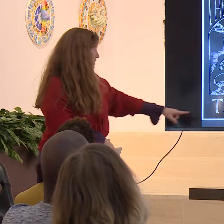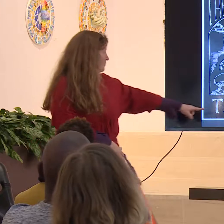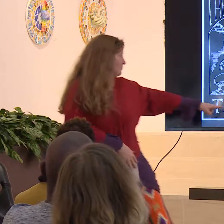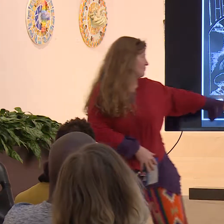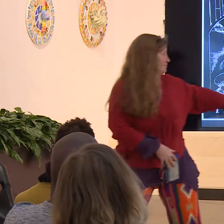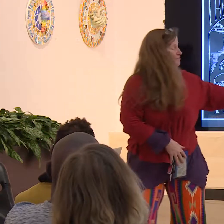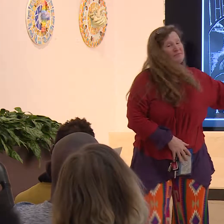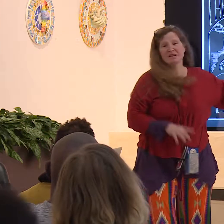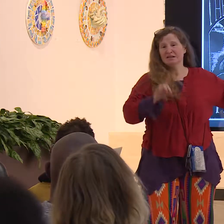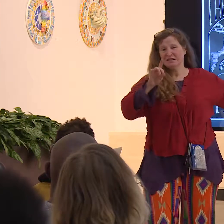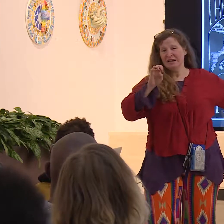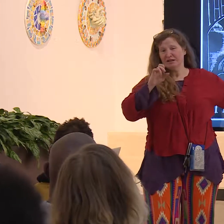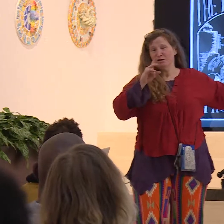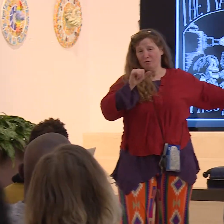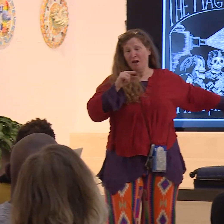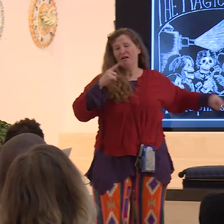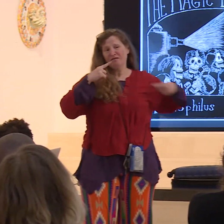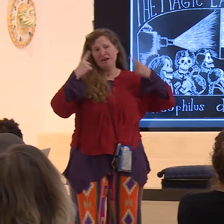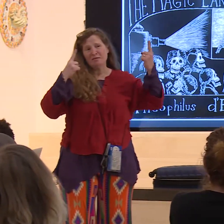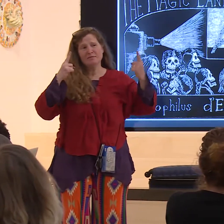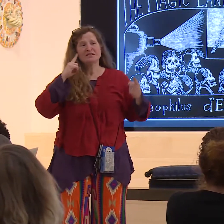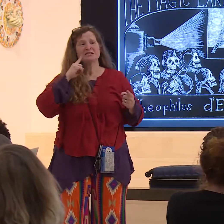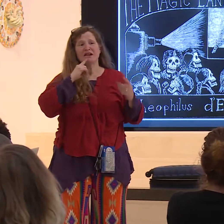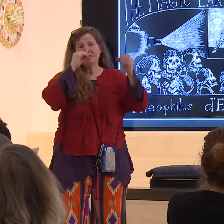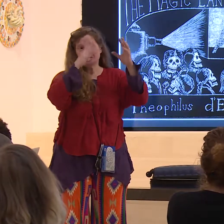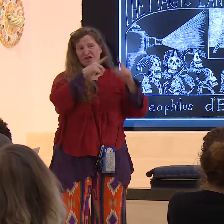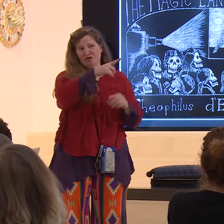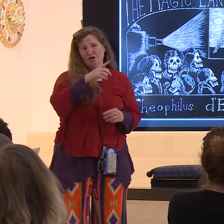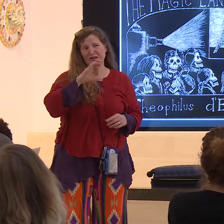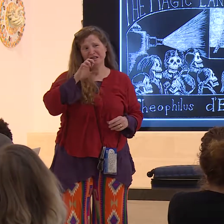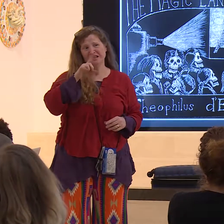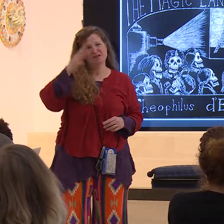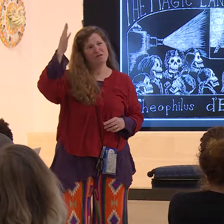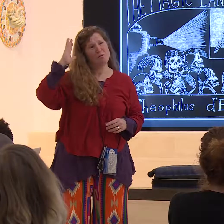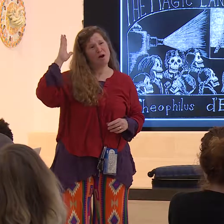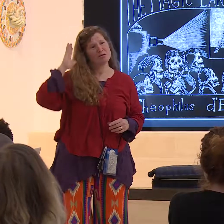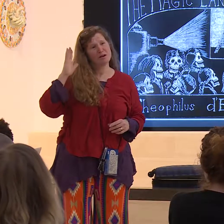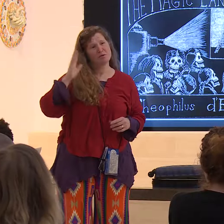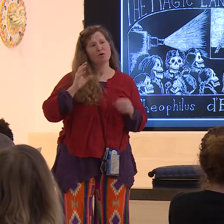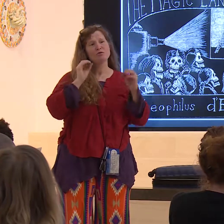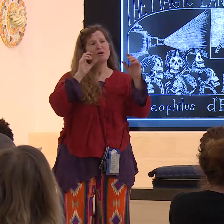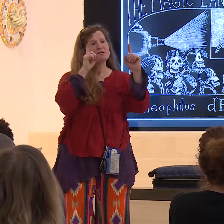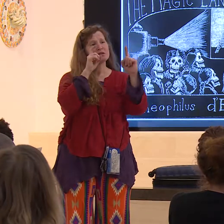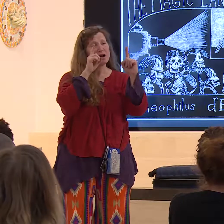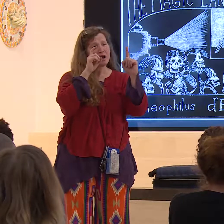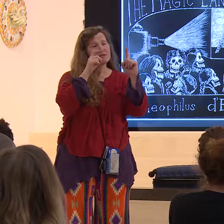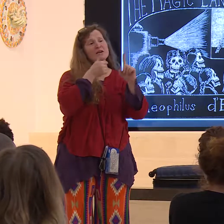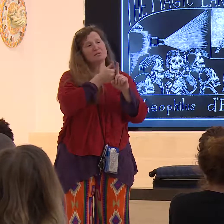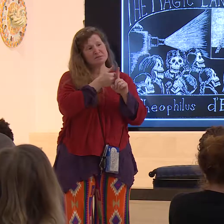d'Estrella, that's actually a famous deaf teacher at CSD a long time ago.